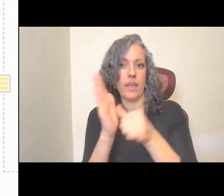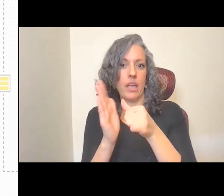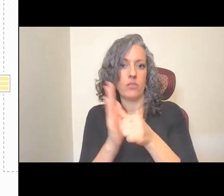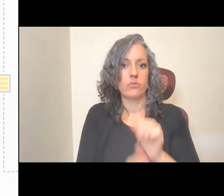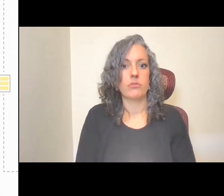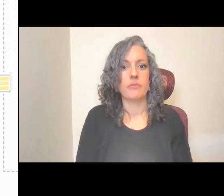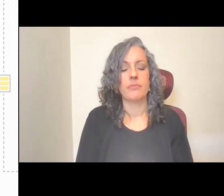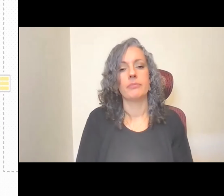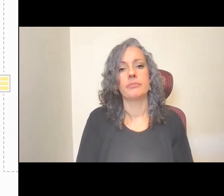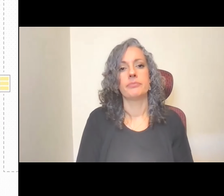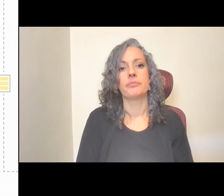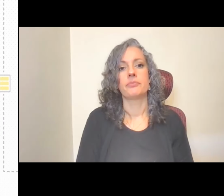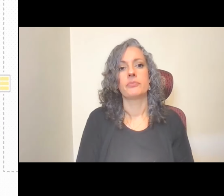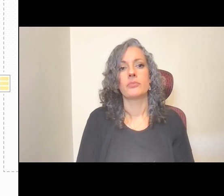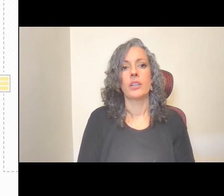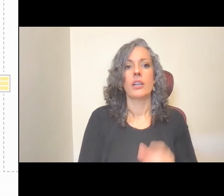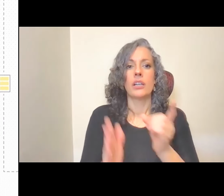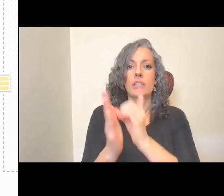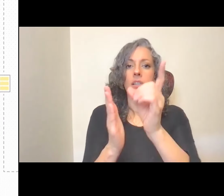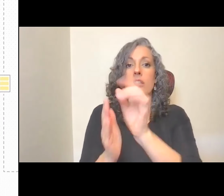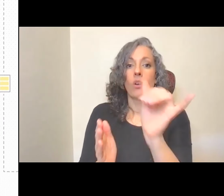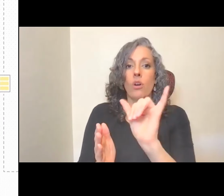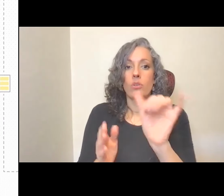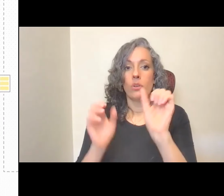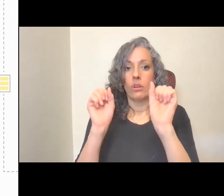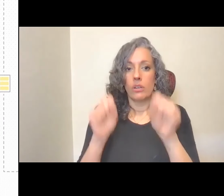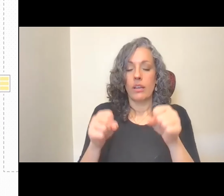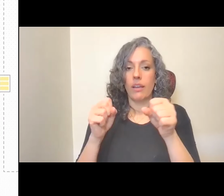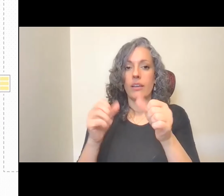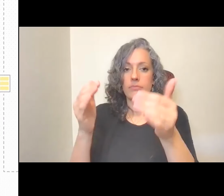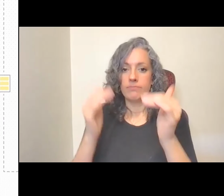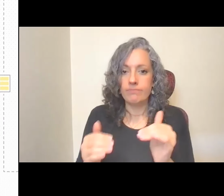Designers they can also document the skip to content links. So the